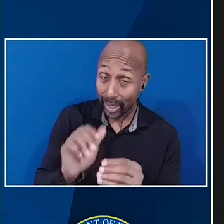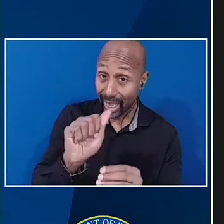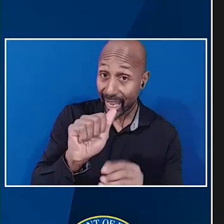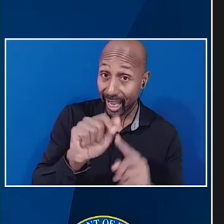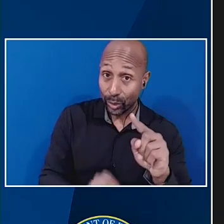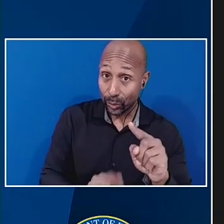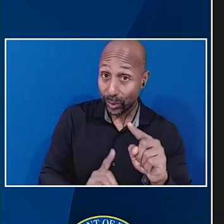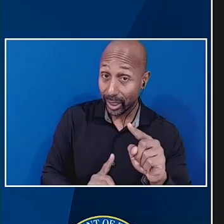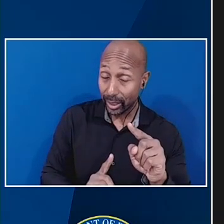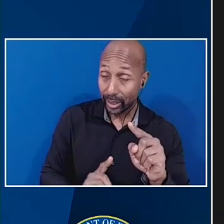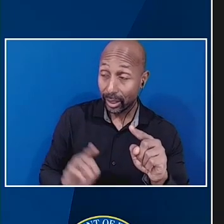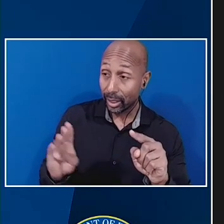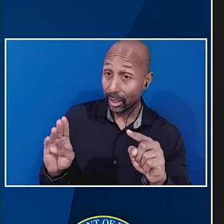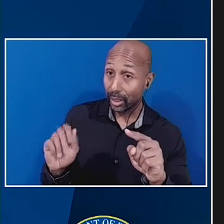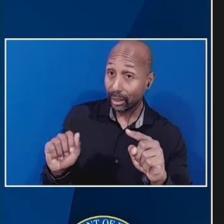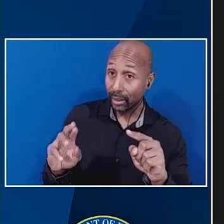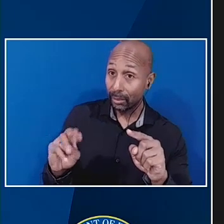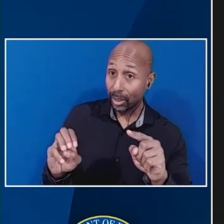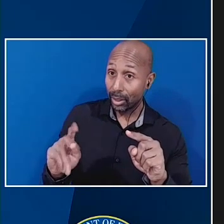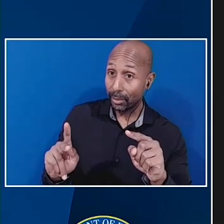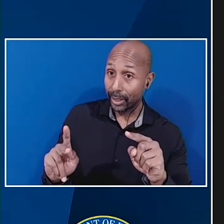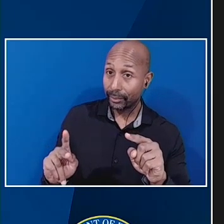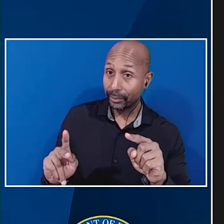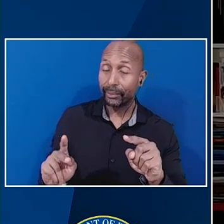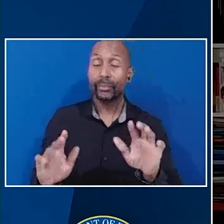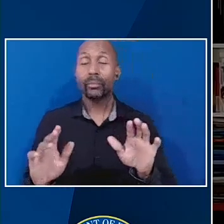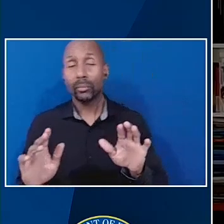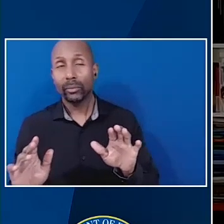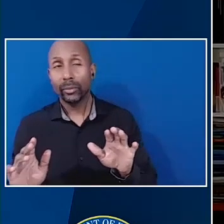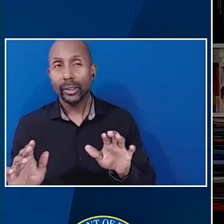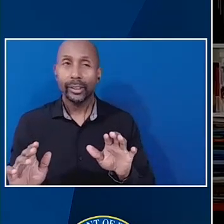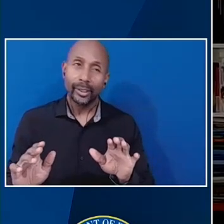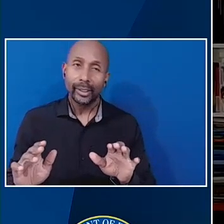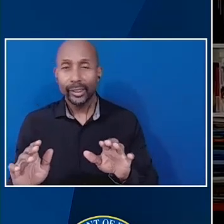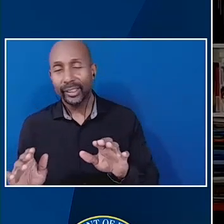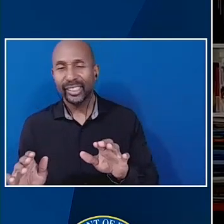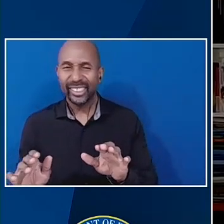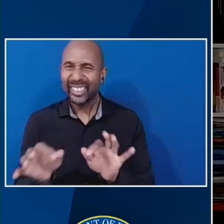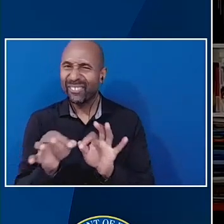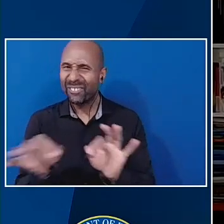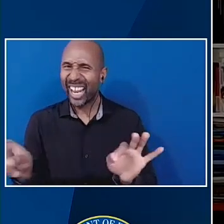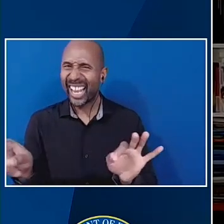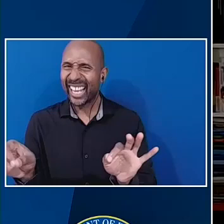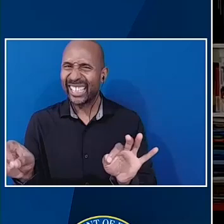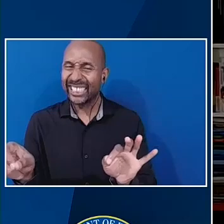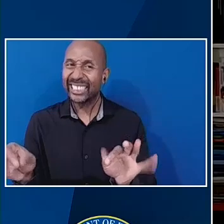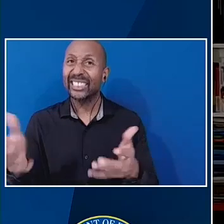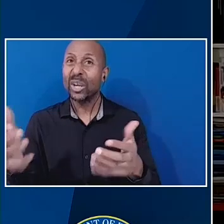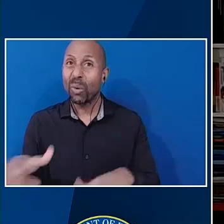Not to belabor phraseology, but I'm a little bothered by striking the word